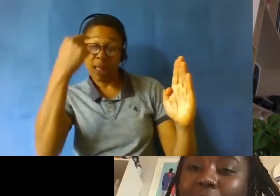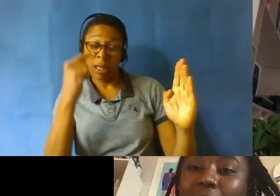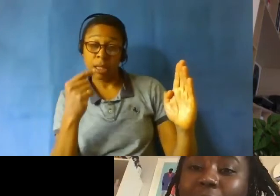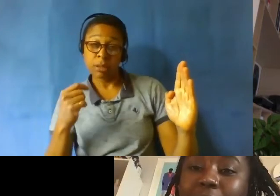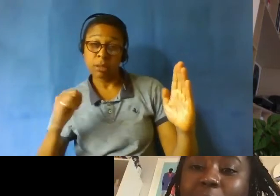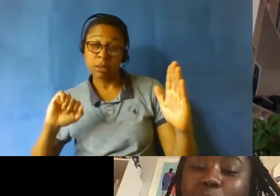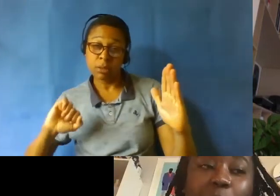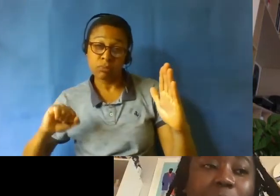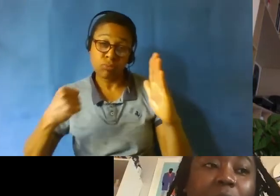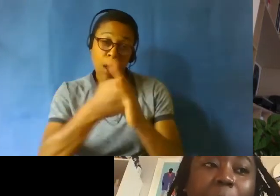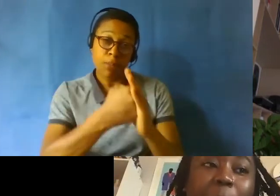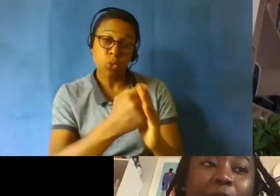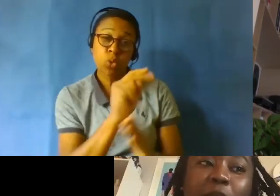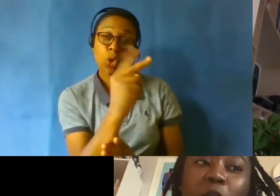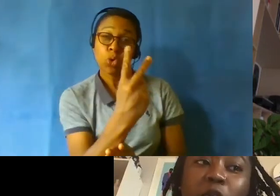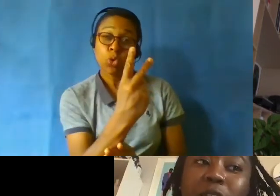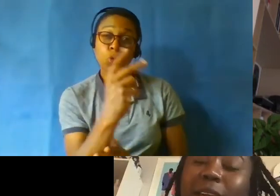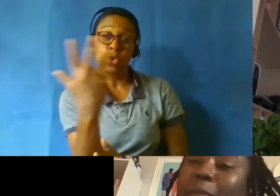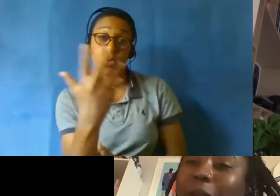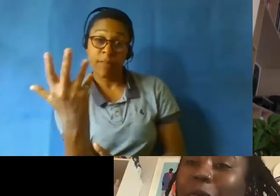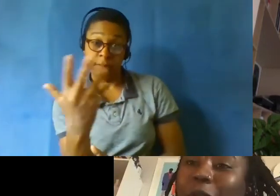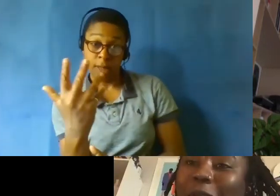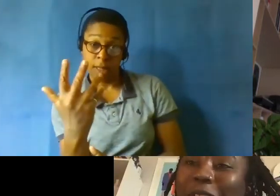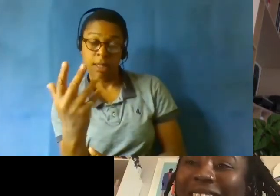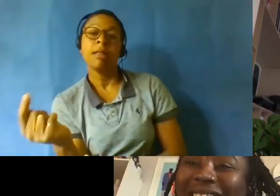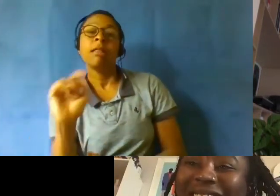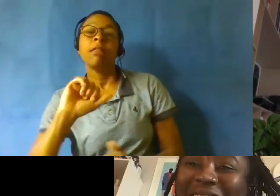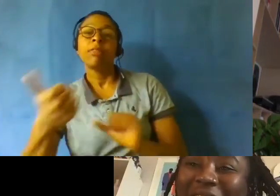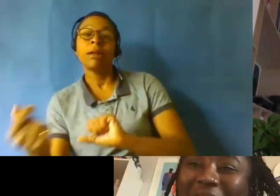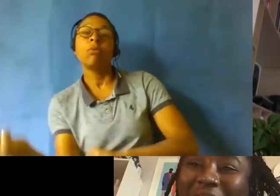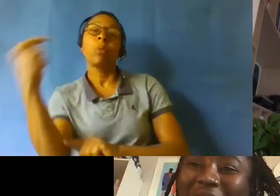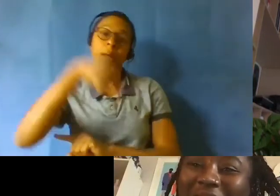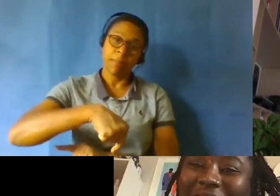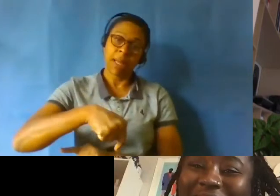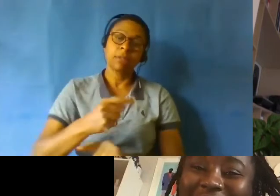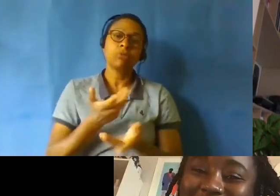then we'll be coming back for the second panel on healthcare okay thank you so